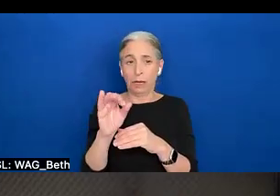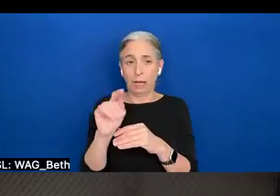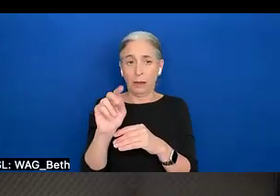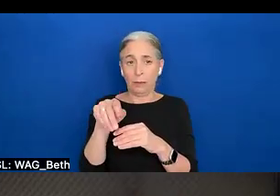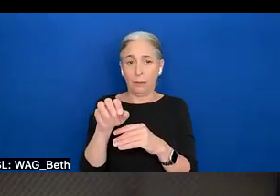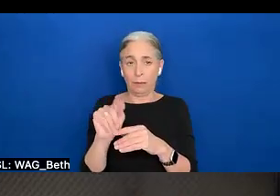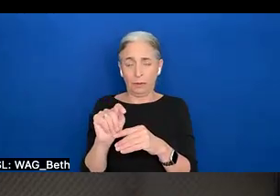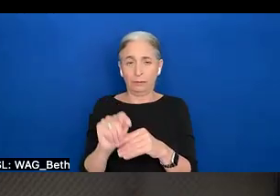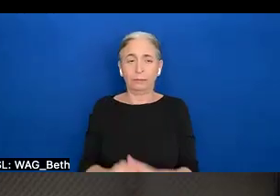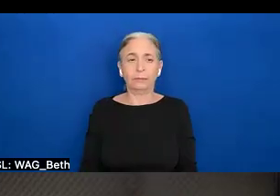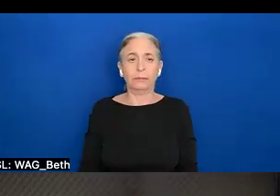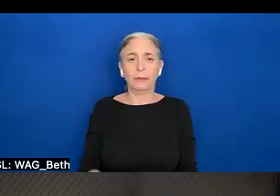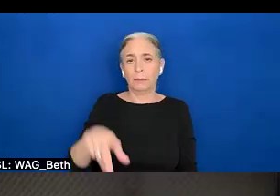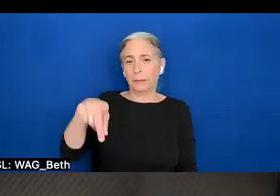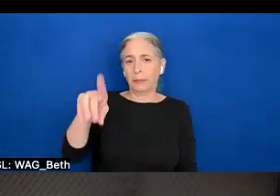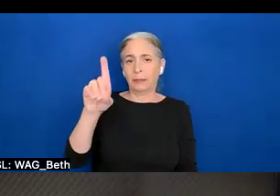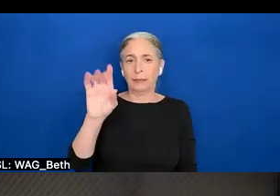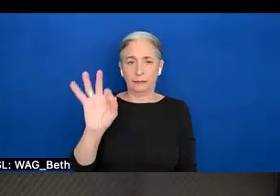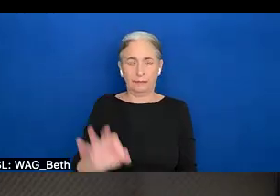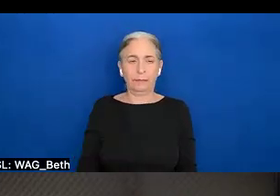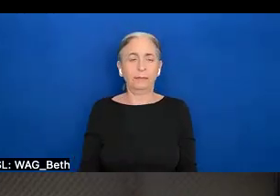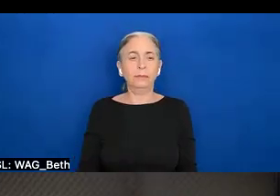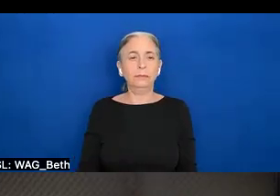directly to the output PDF.